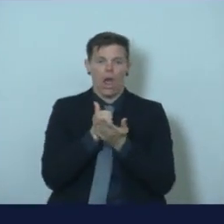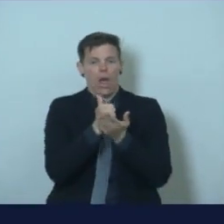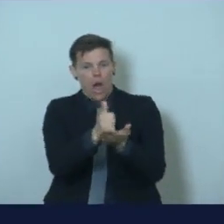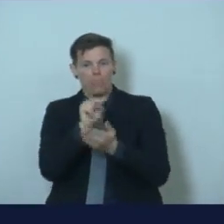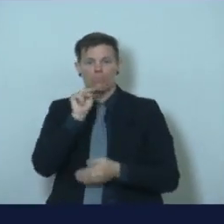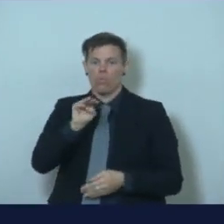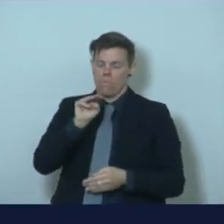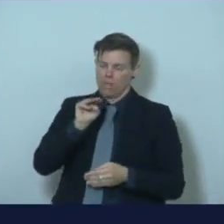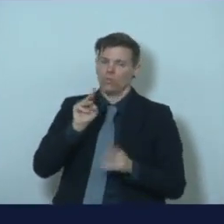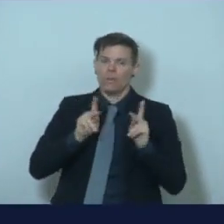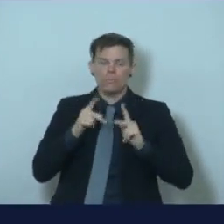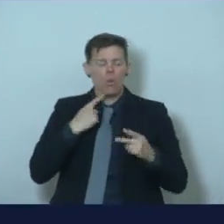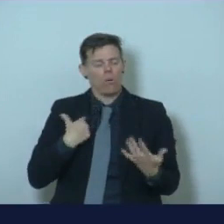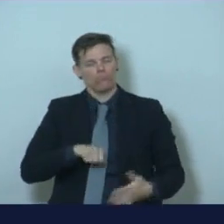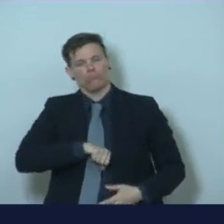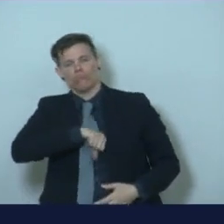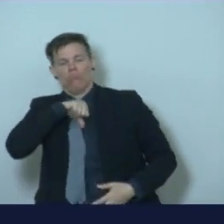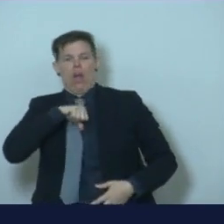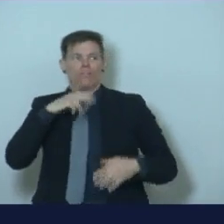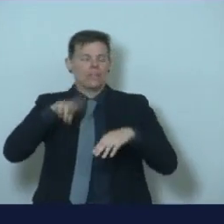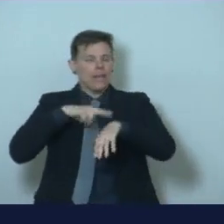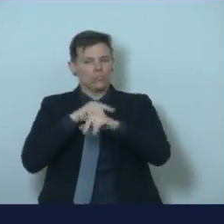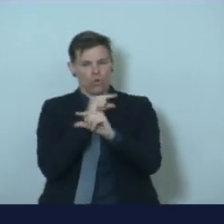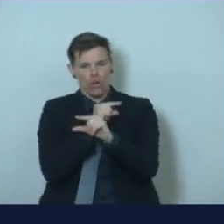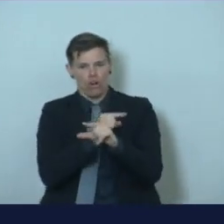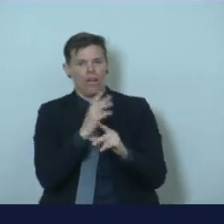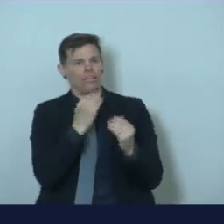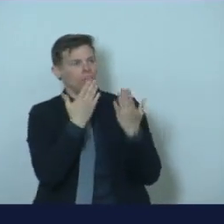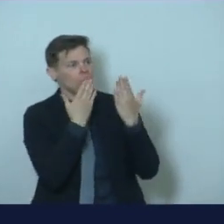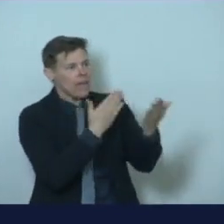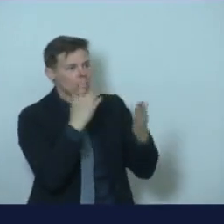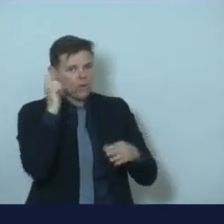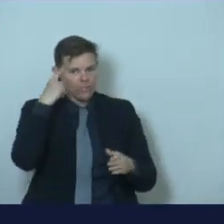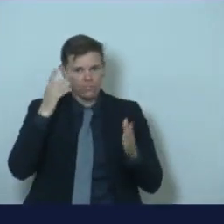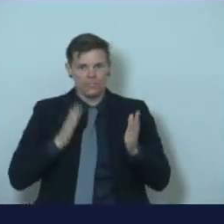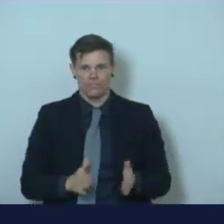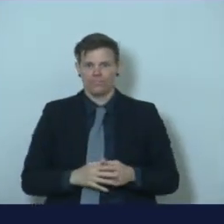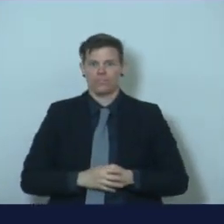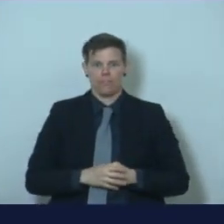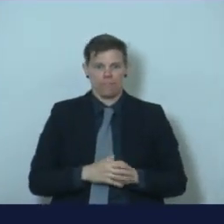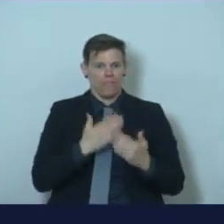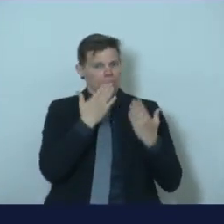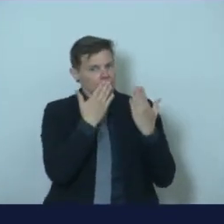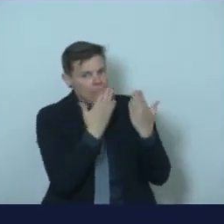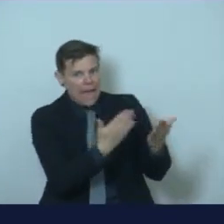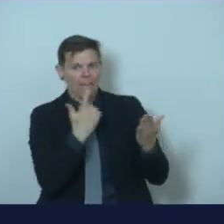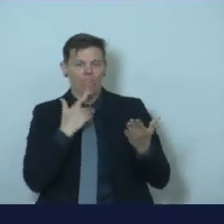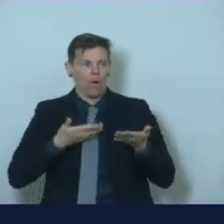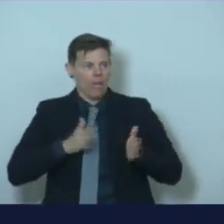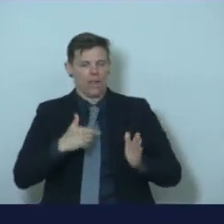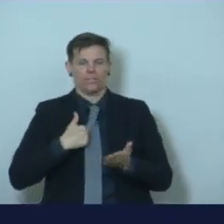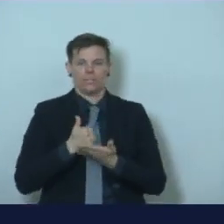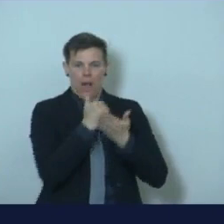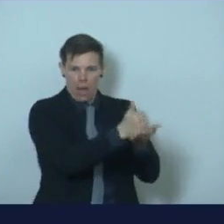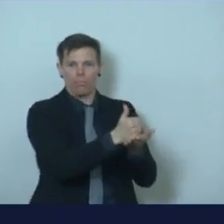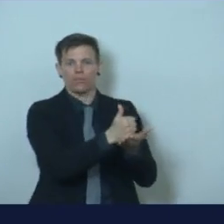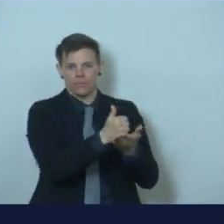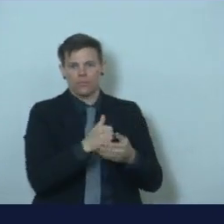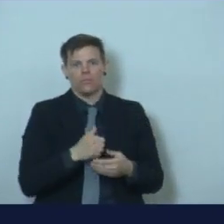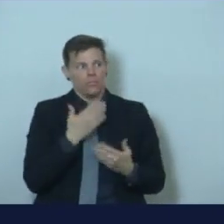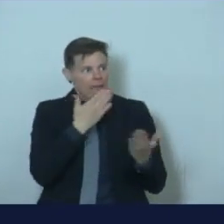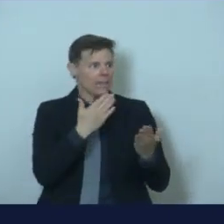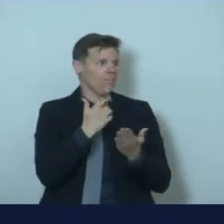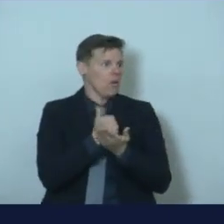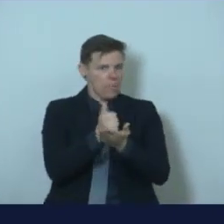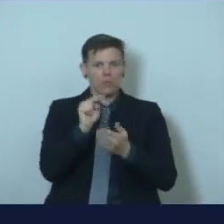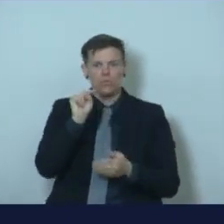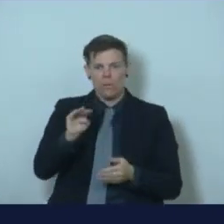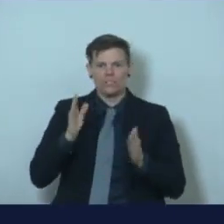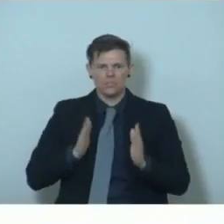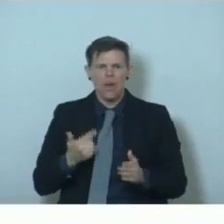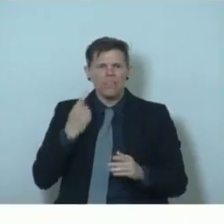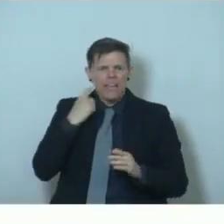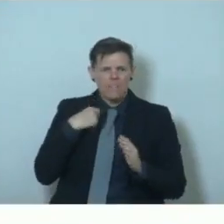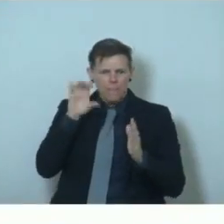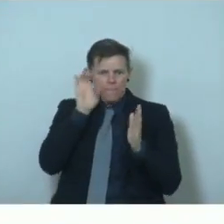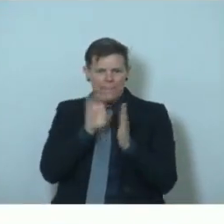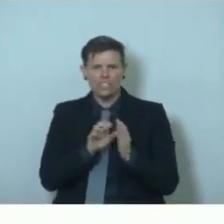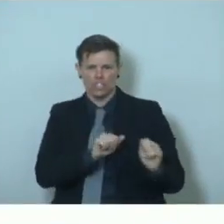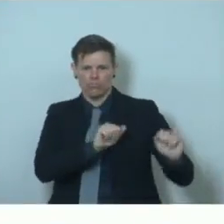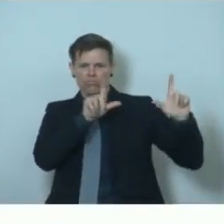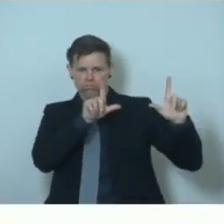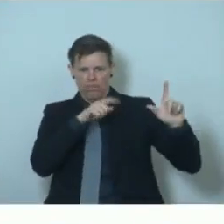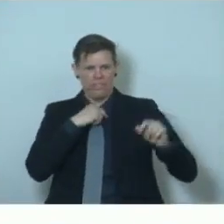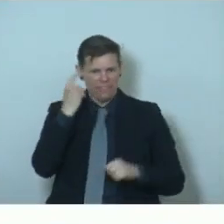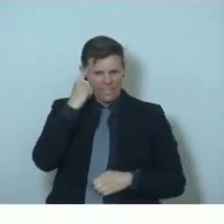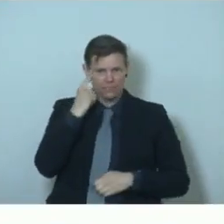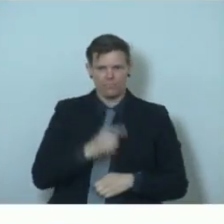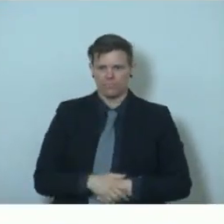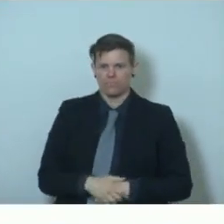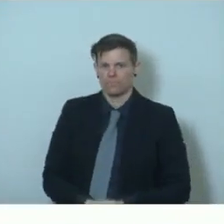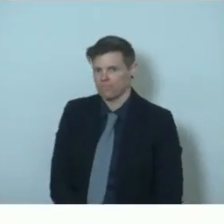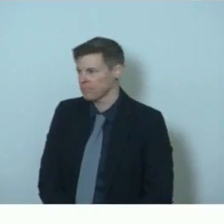I THINK WE ALL SHOULD BE VERY, VERY PROUD BAF THE NEW MEXICO NATIONAL GUARD IS DOING AND THANK YOU GOVERNOR FOR THE TUNES YOU HAVE GIVEN US TO DO THIS AND HELP OUR FELLOW NEW MEXICANS.